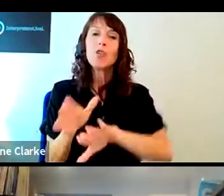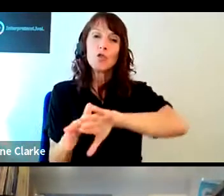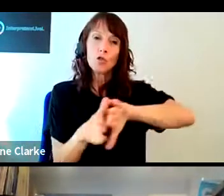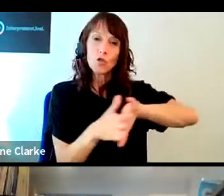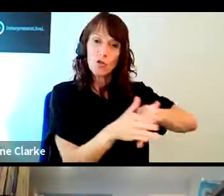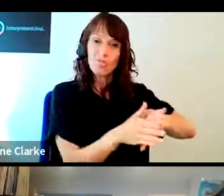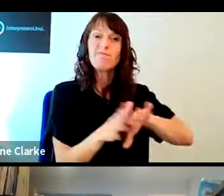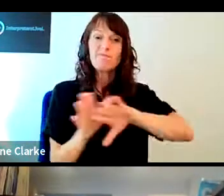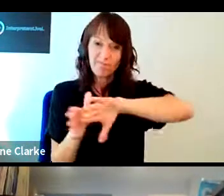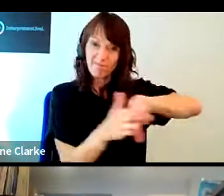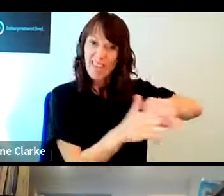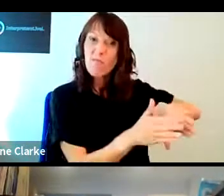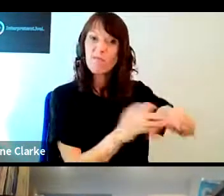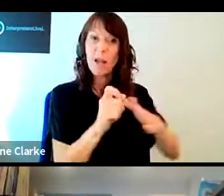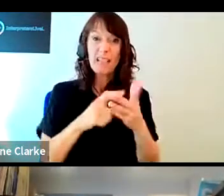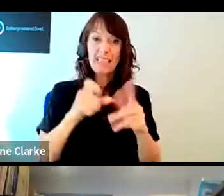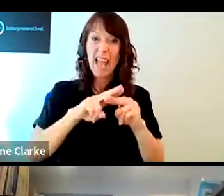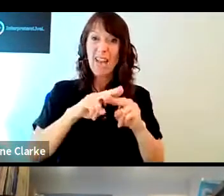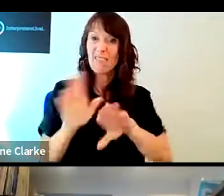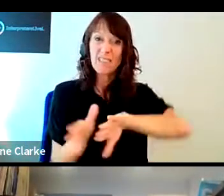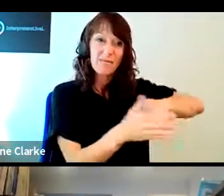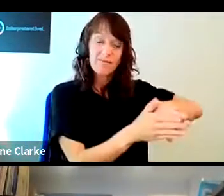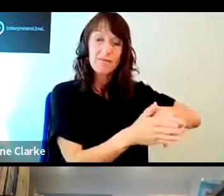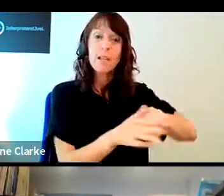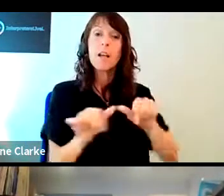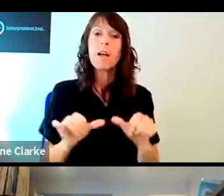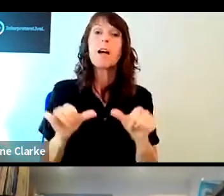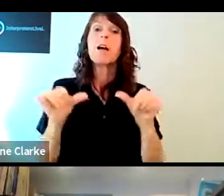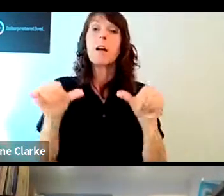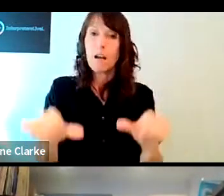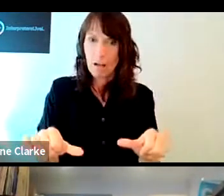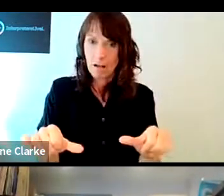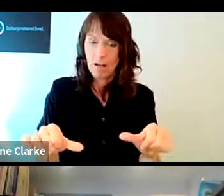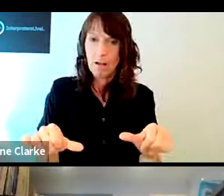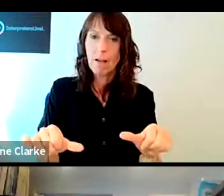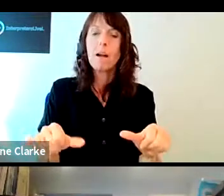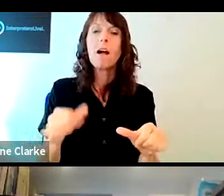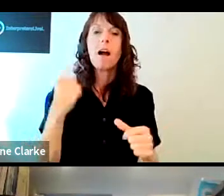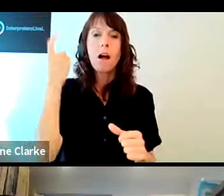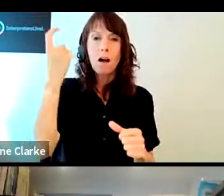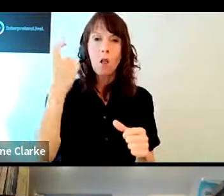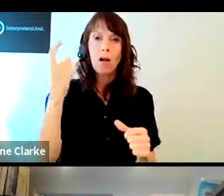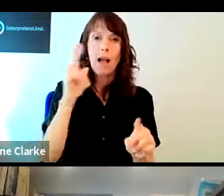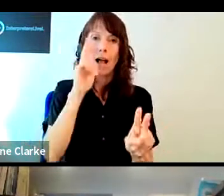the problem worse. After we've done that, then we have to look at all of the legacy tools and